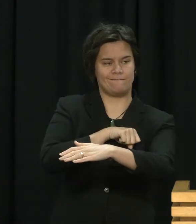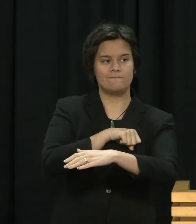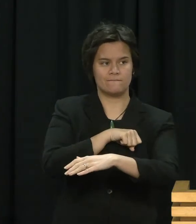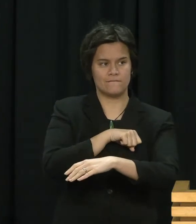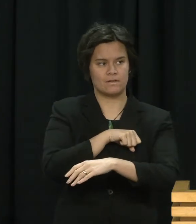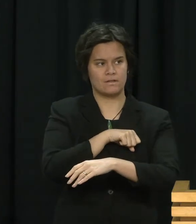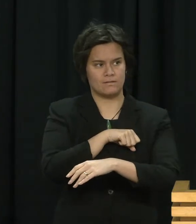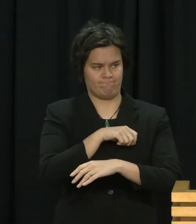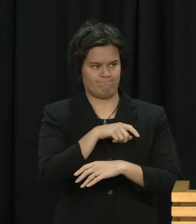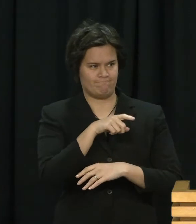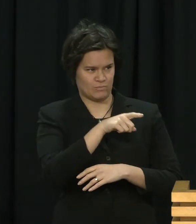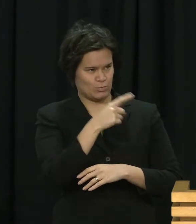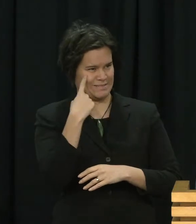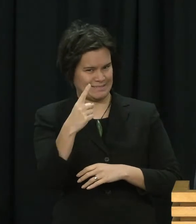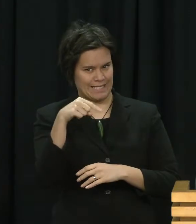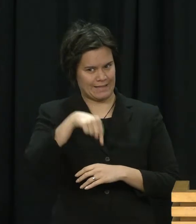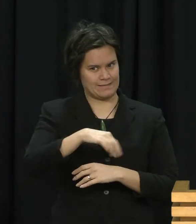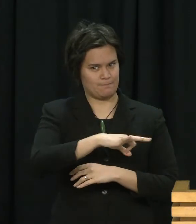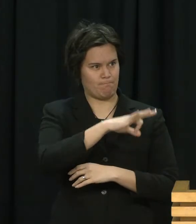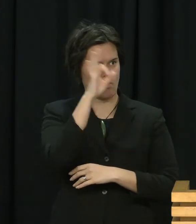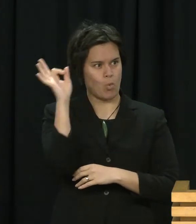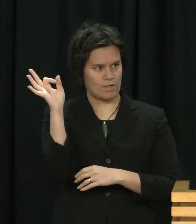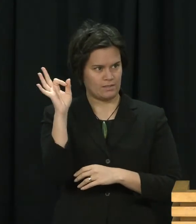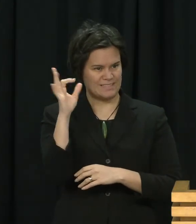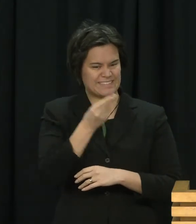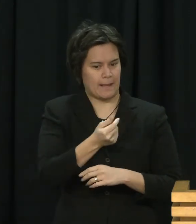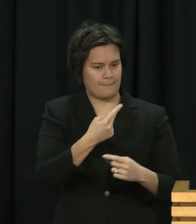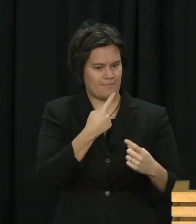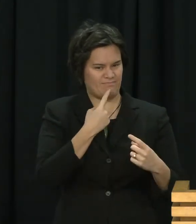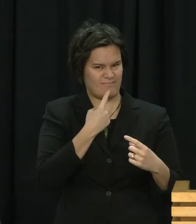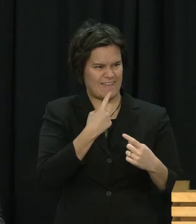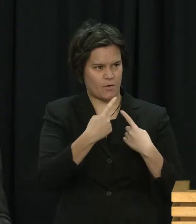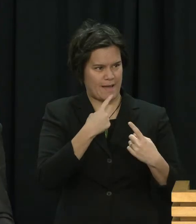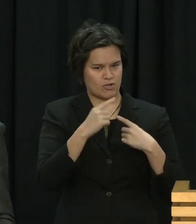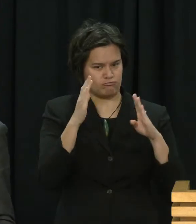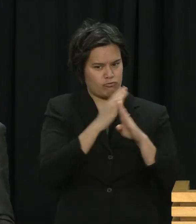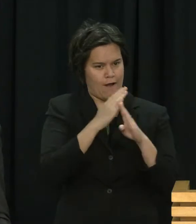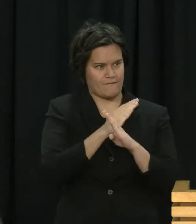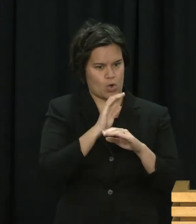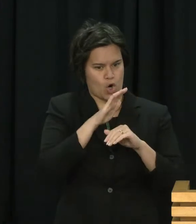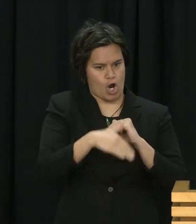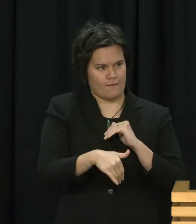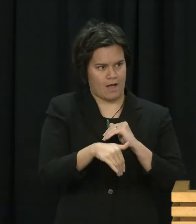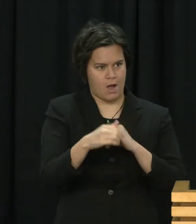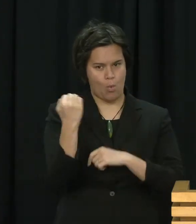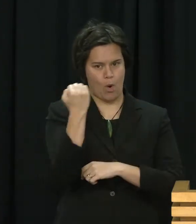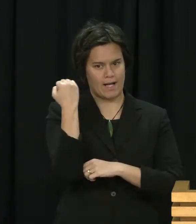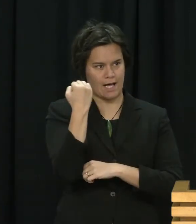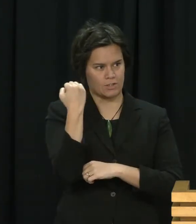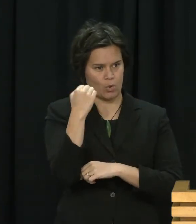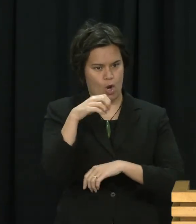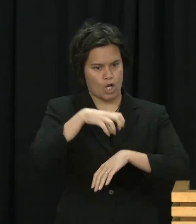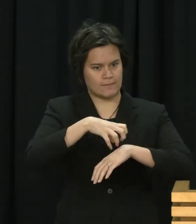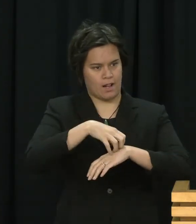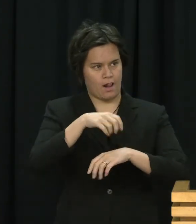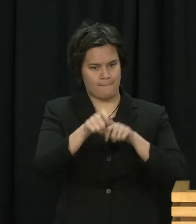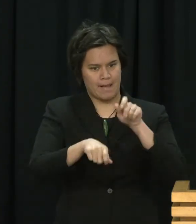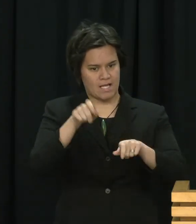Dr Bloomfield have you seen reports that there's been a public leak of the patient and staff information? And what do you make of those reports?